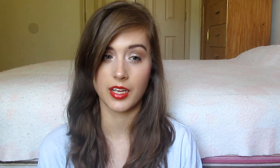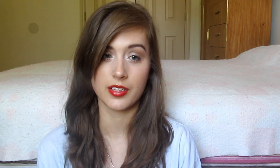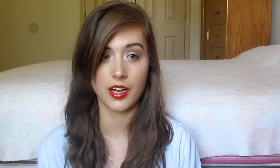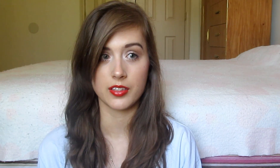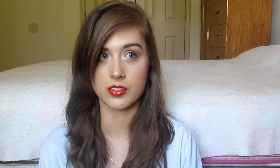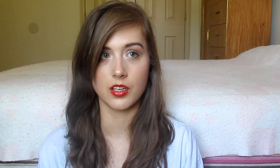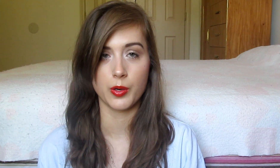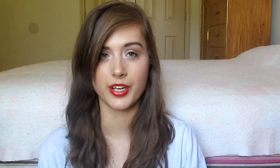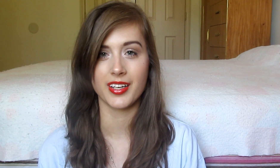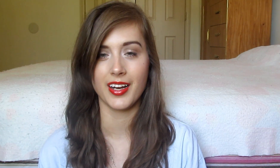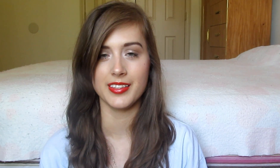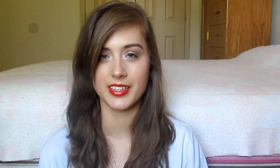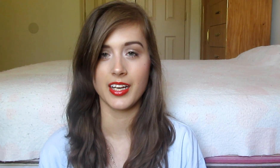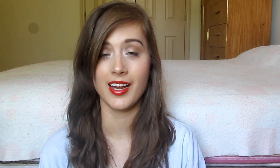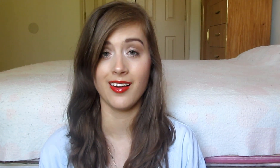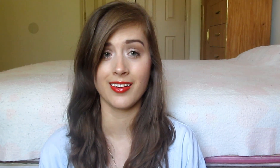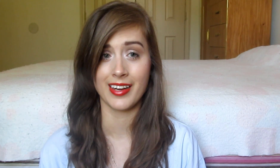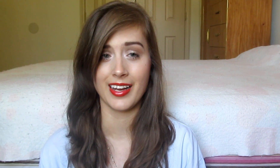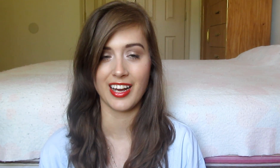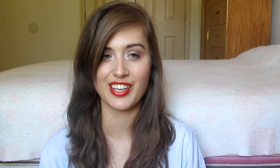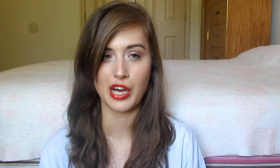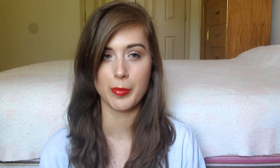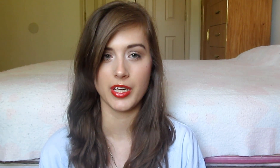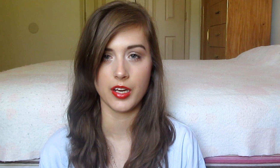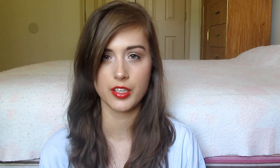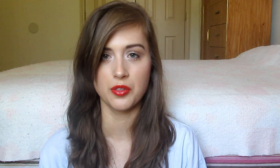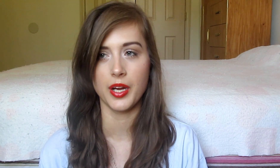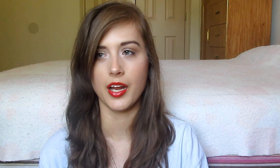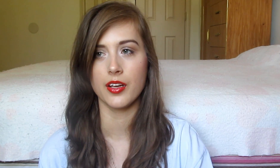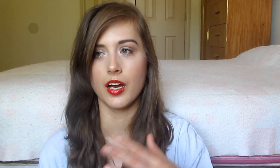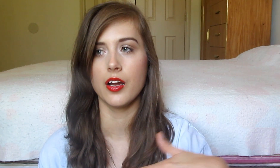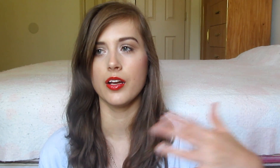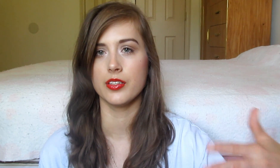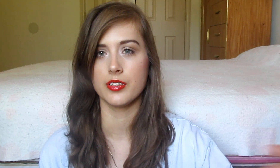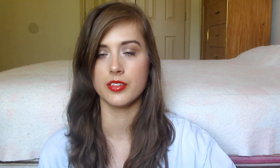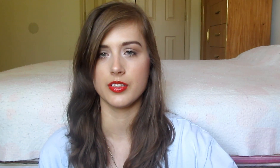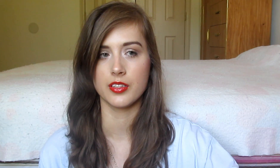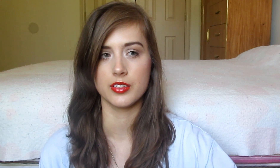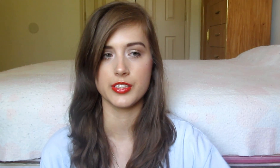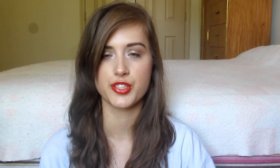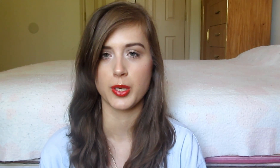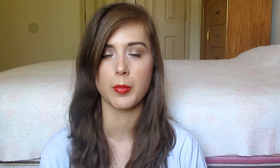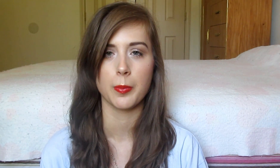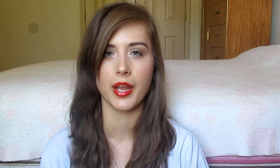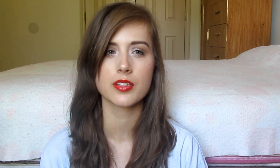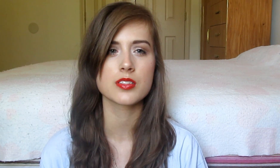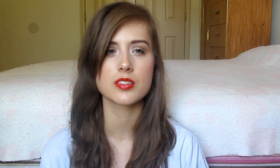“That’s a good idea. Can I nominate you?” and I nearly shit my pants.